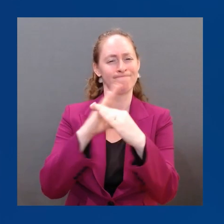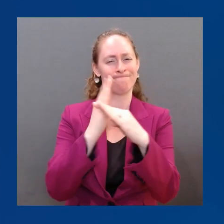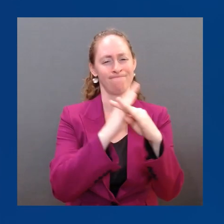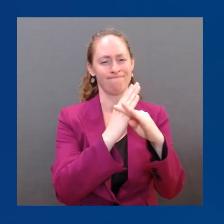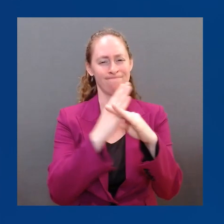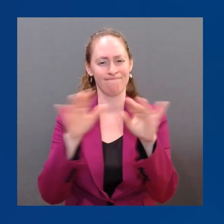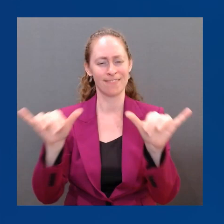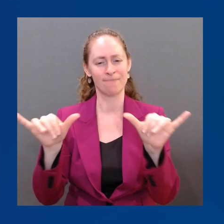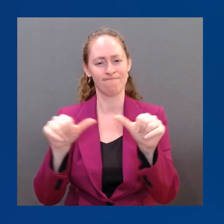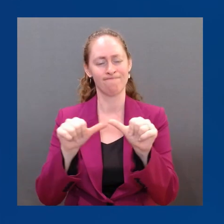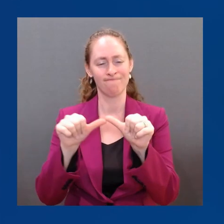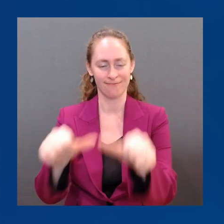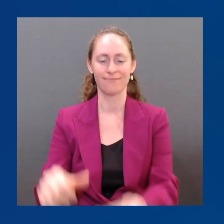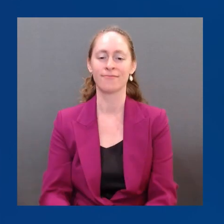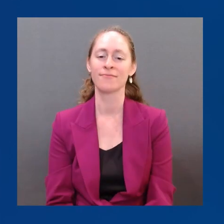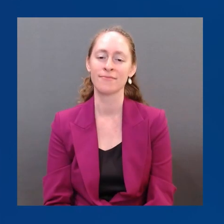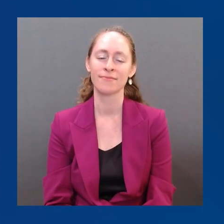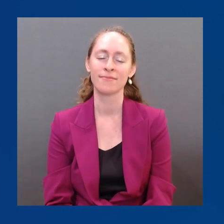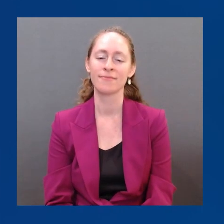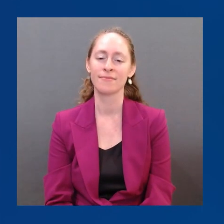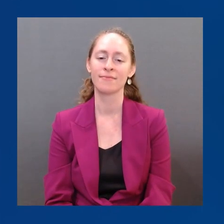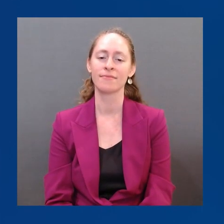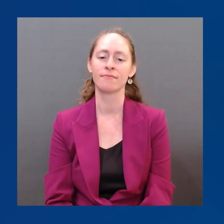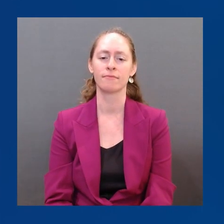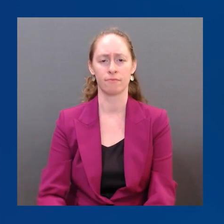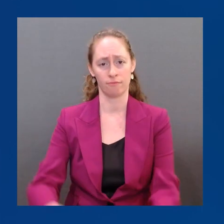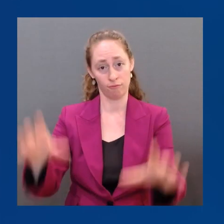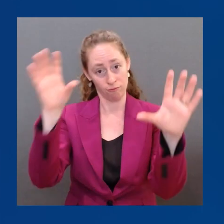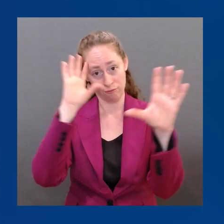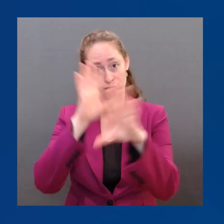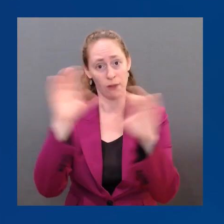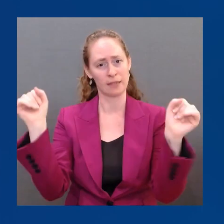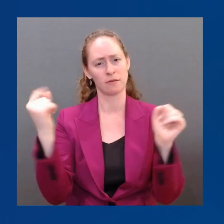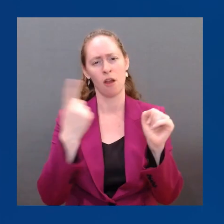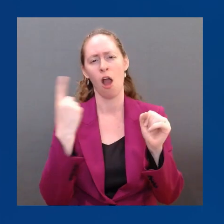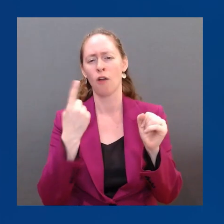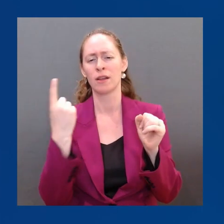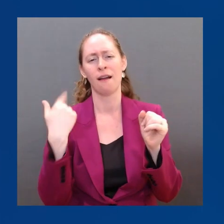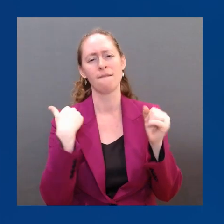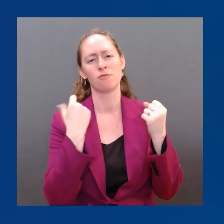had a strong partnership with Congress, and I'm hopeful that Congress will continue to play